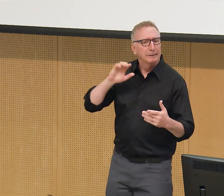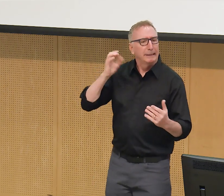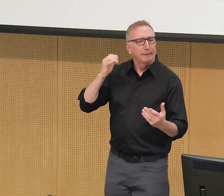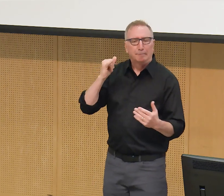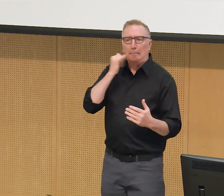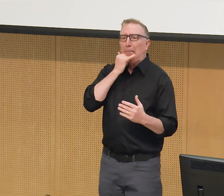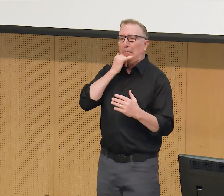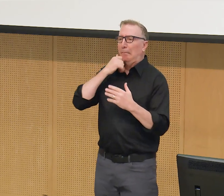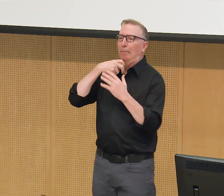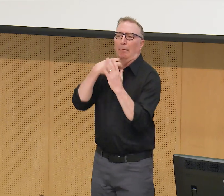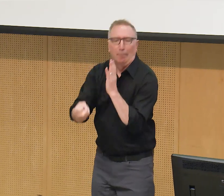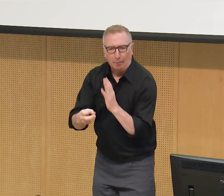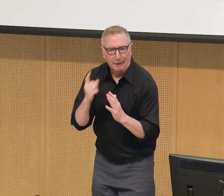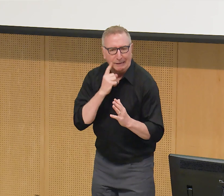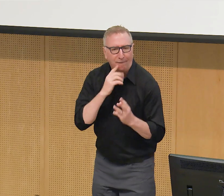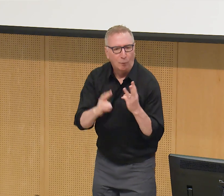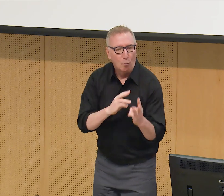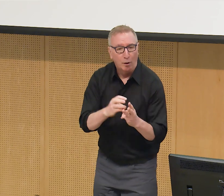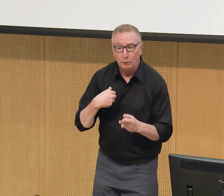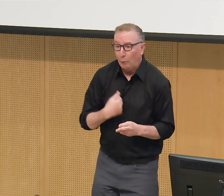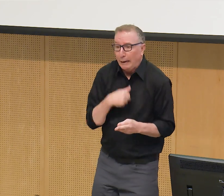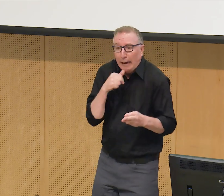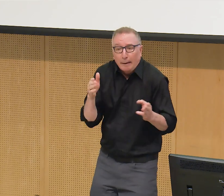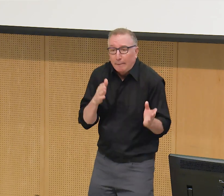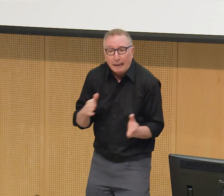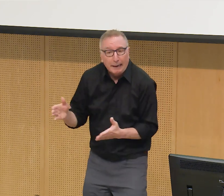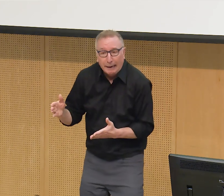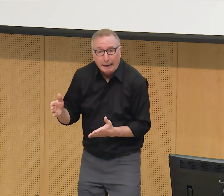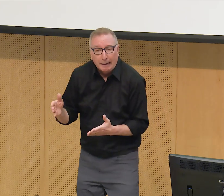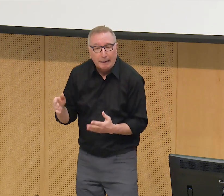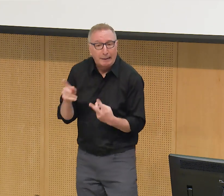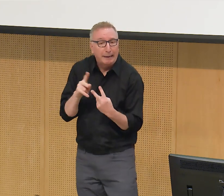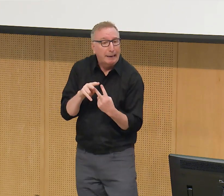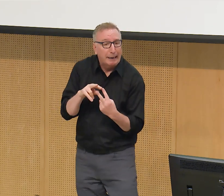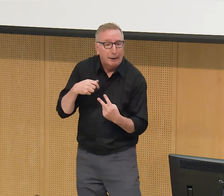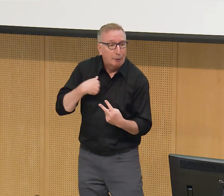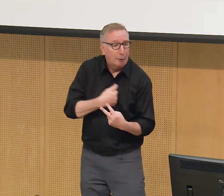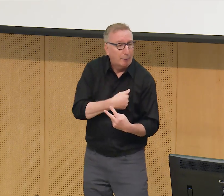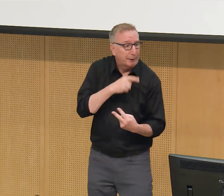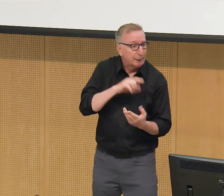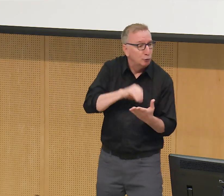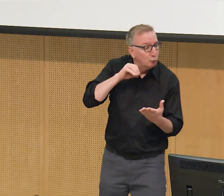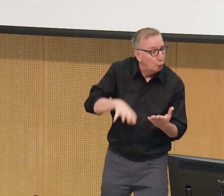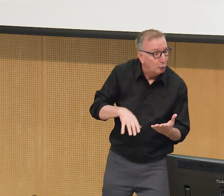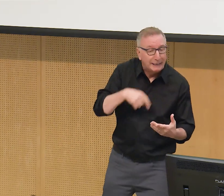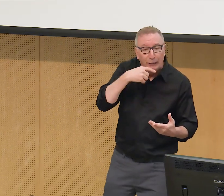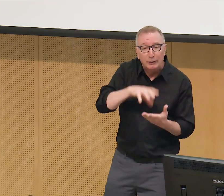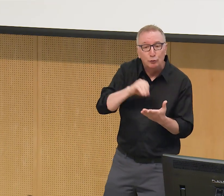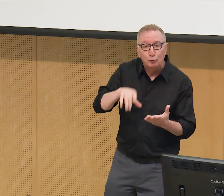were also here with me at RIT at that time. I didn't plan to become a part of the Deaf community.